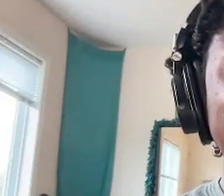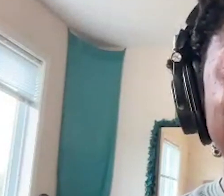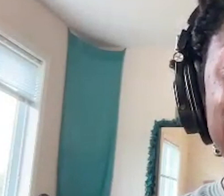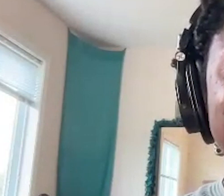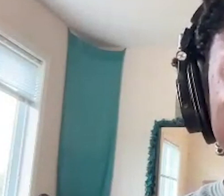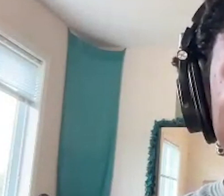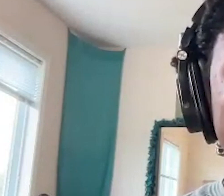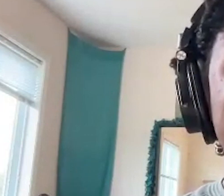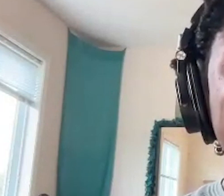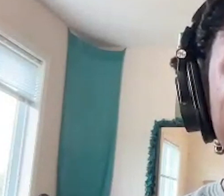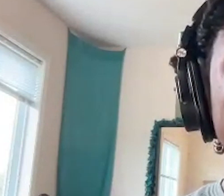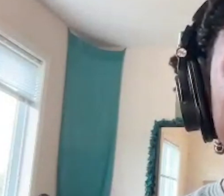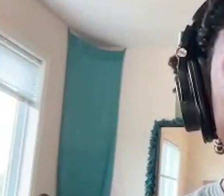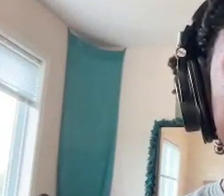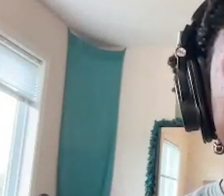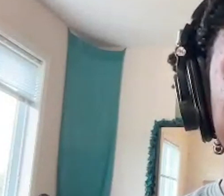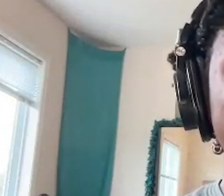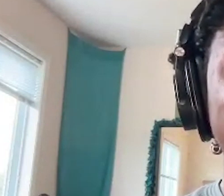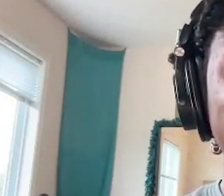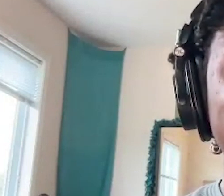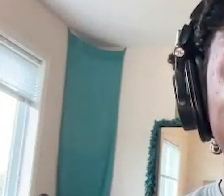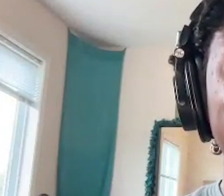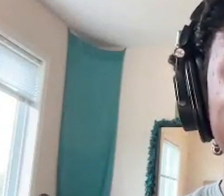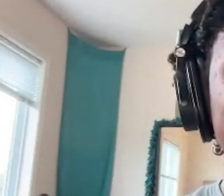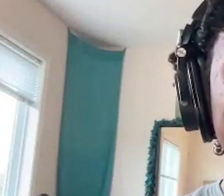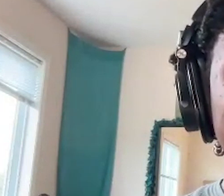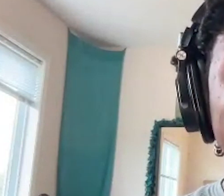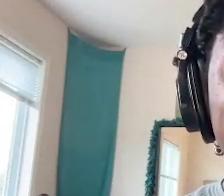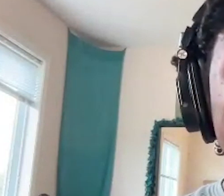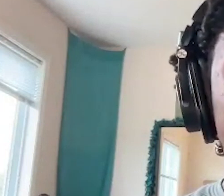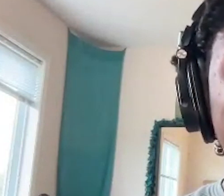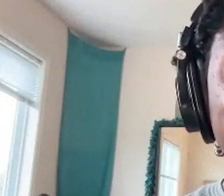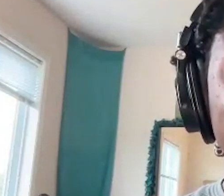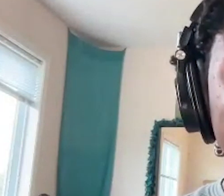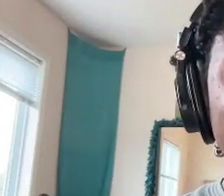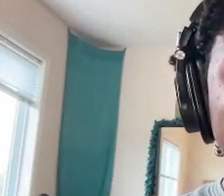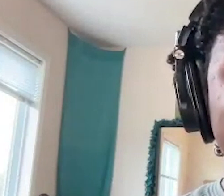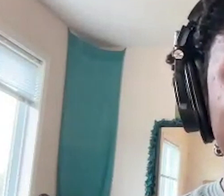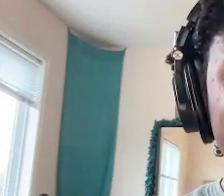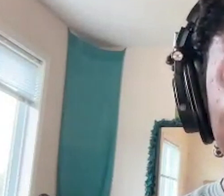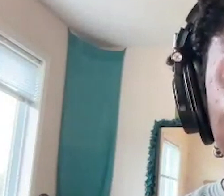want to be able and encouraged and welcomed to express in their